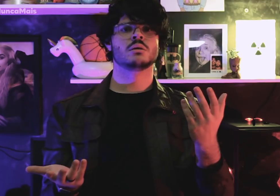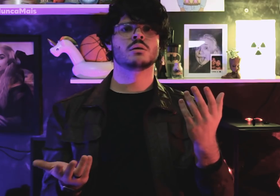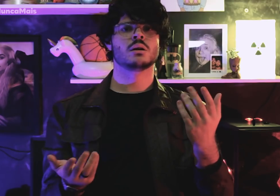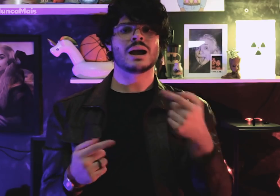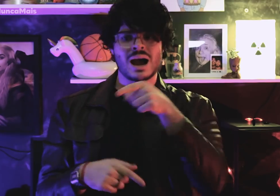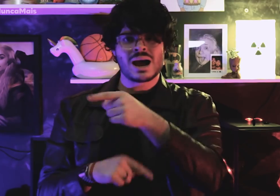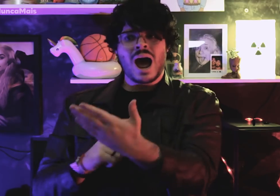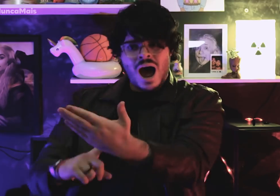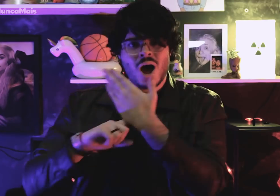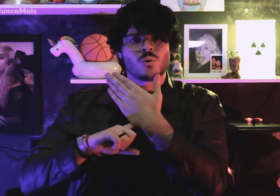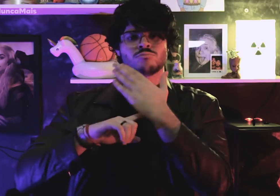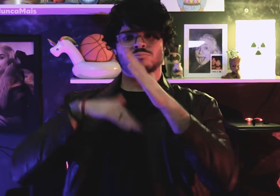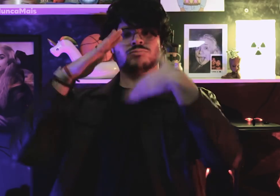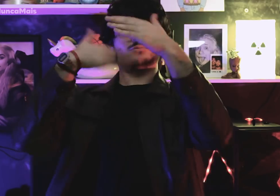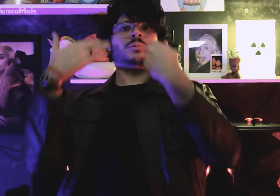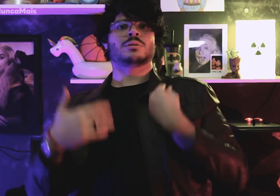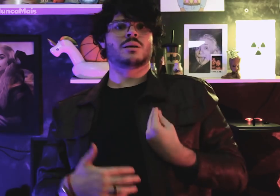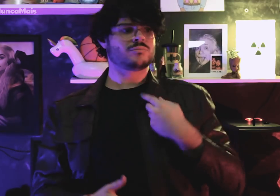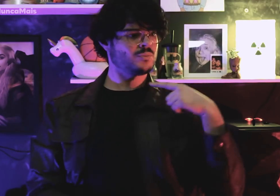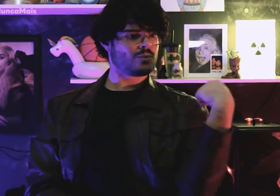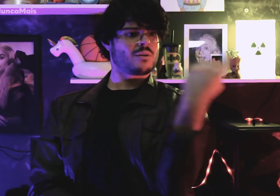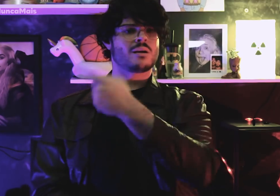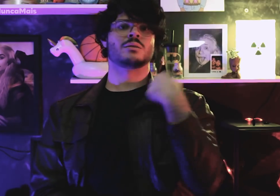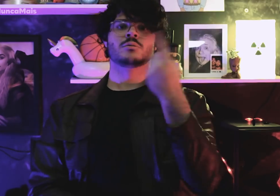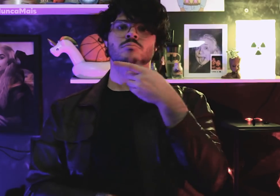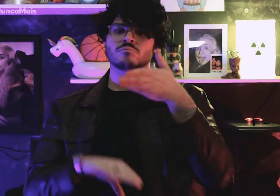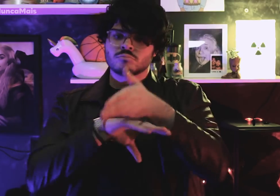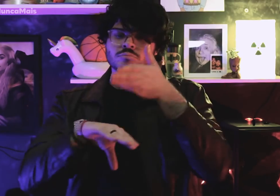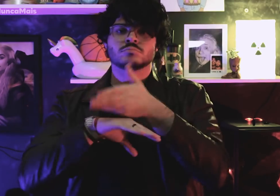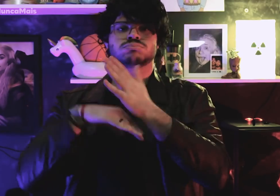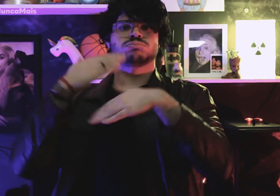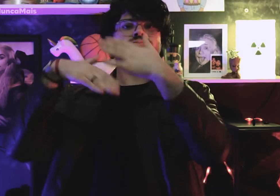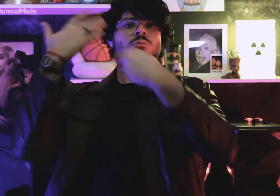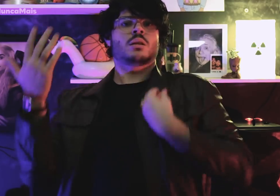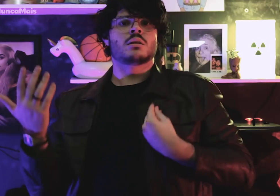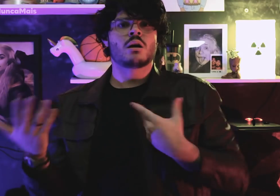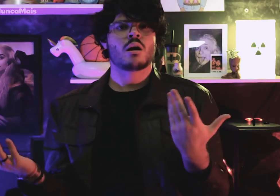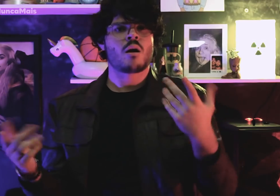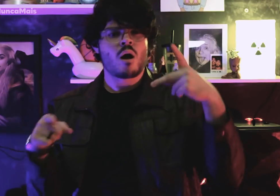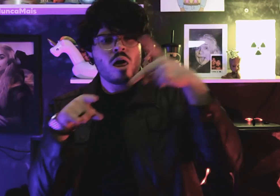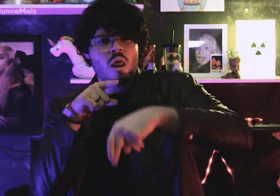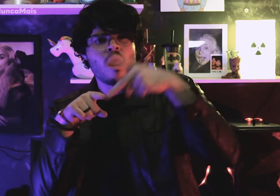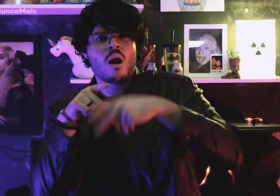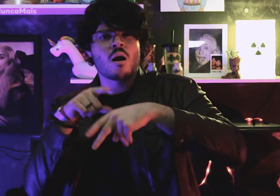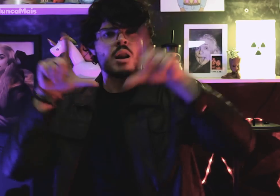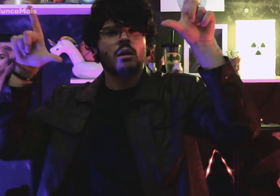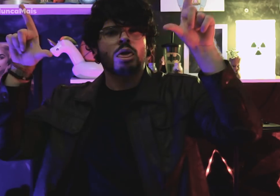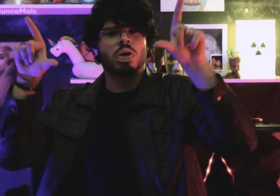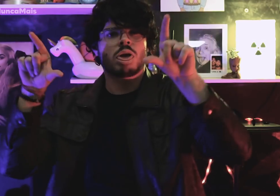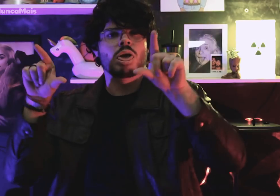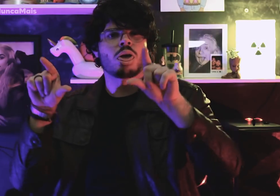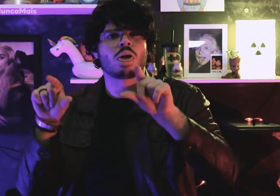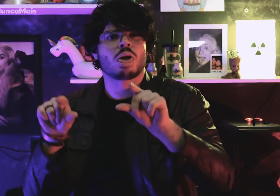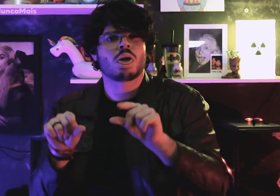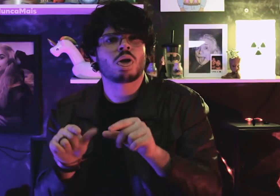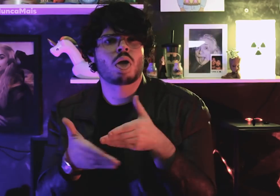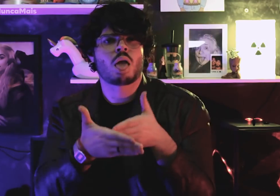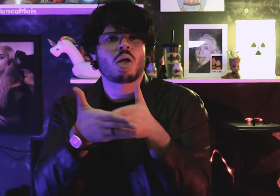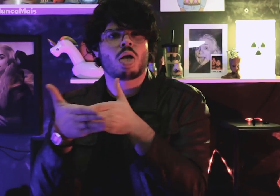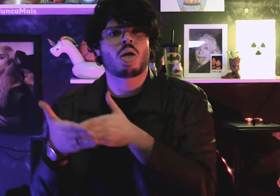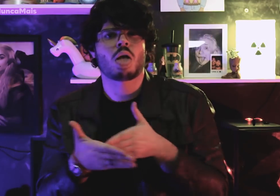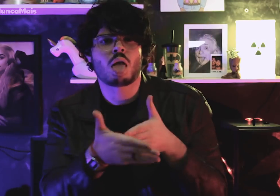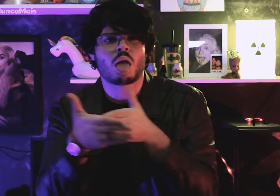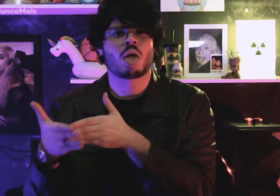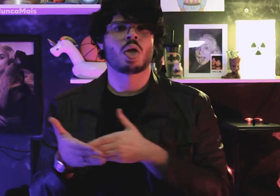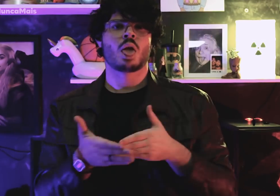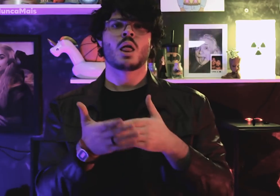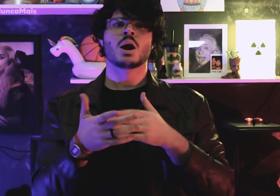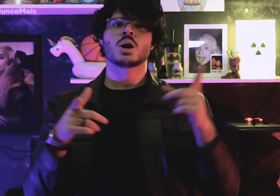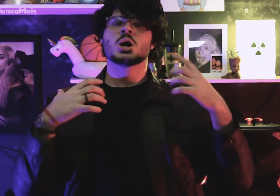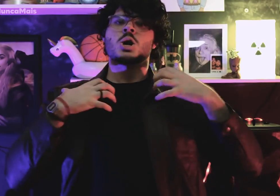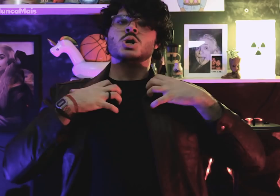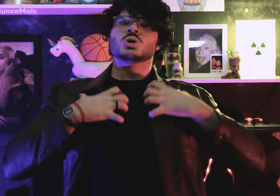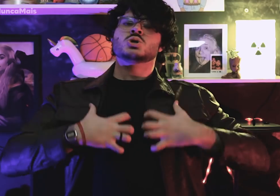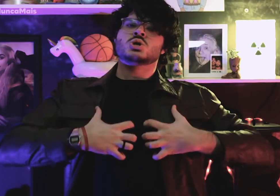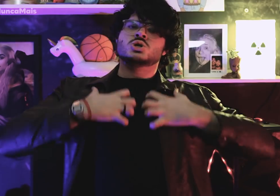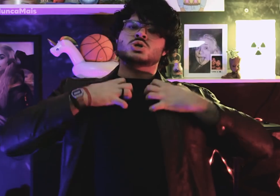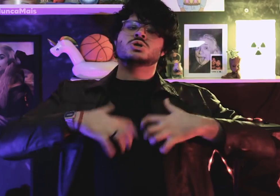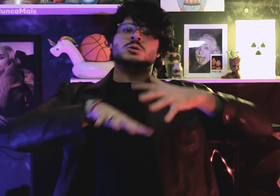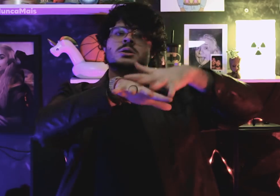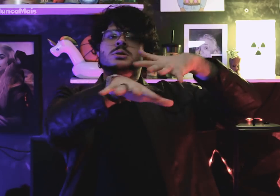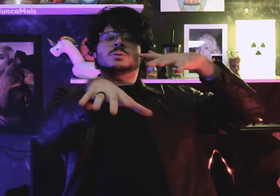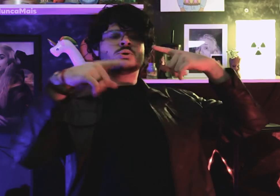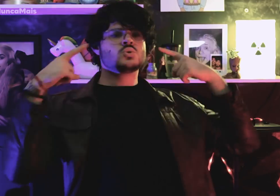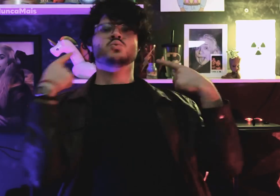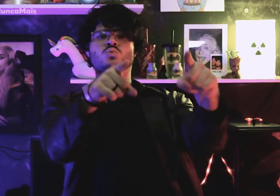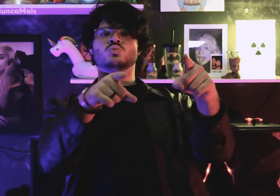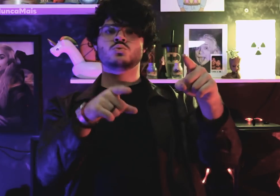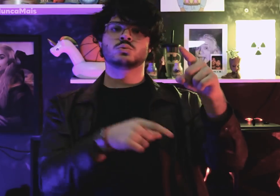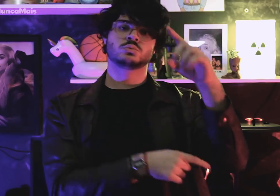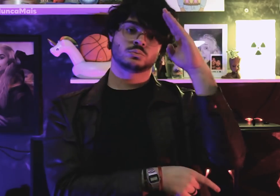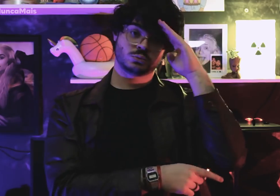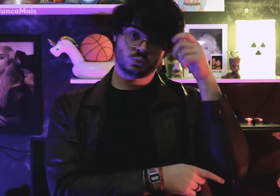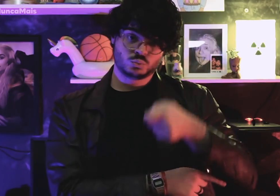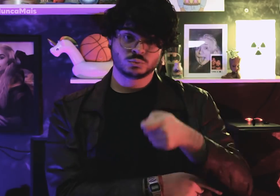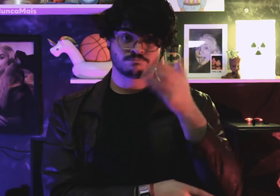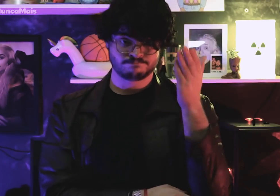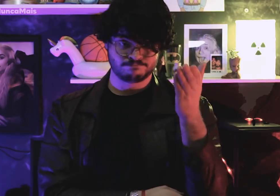to improve the conditions of the students, in the struggles against the military dictatorship.